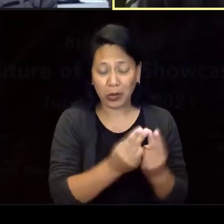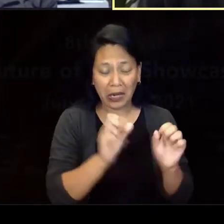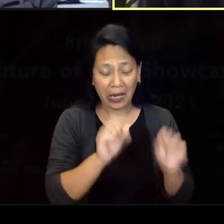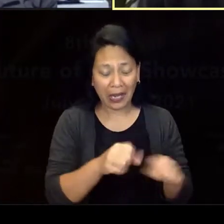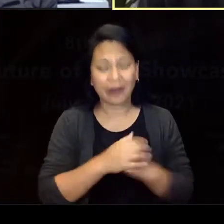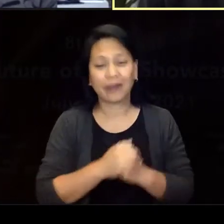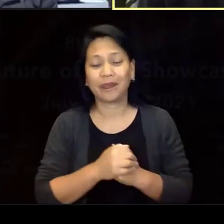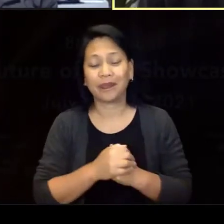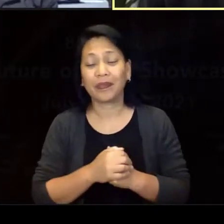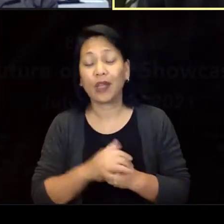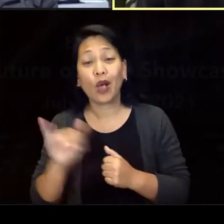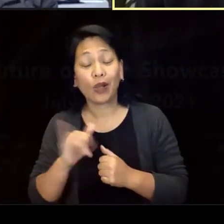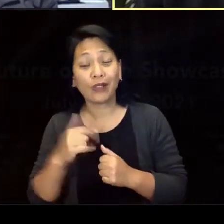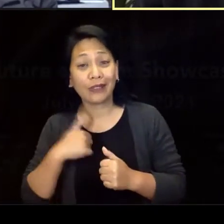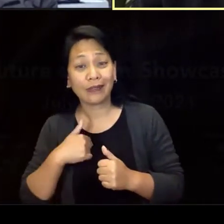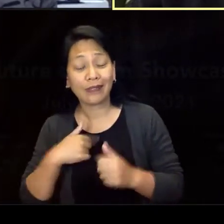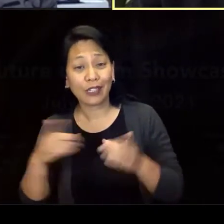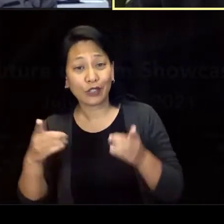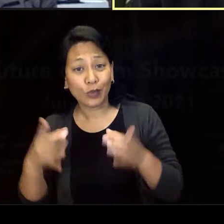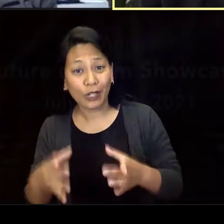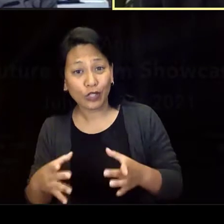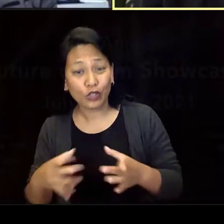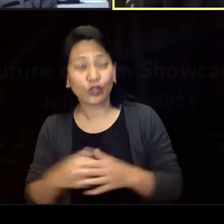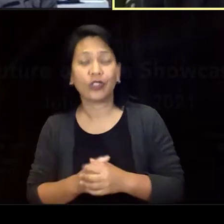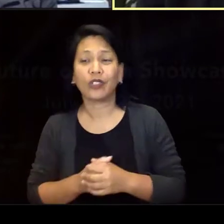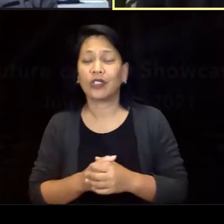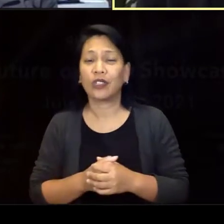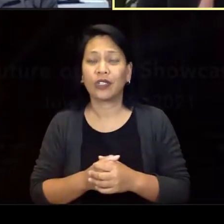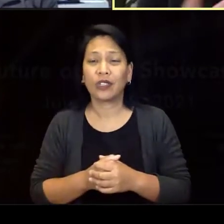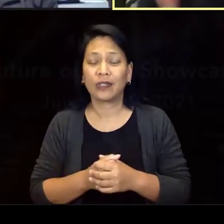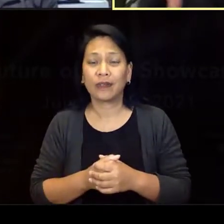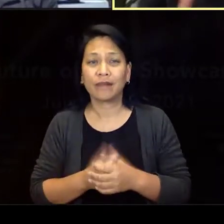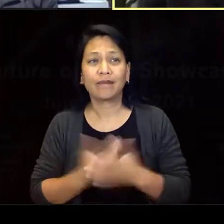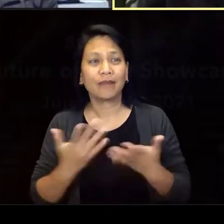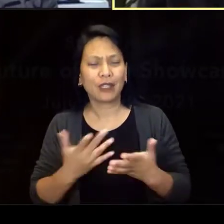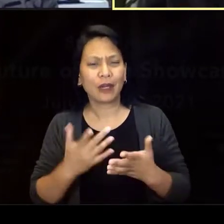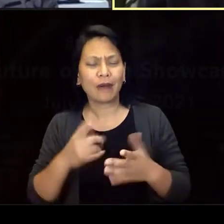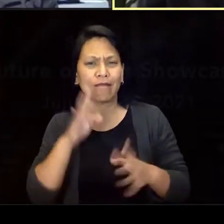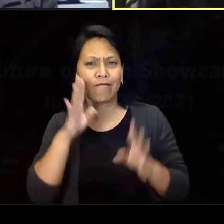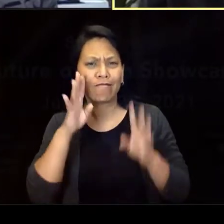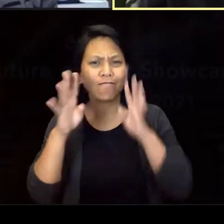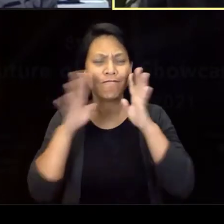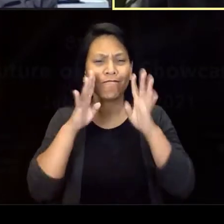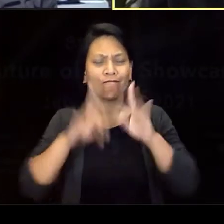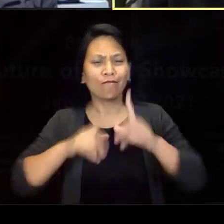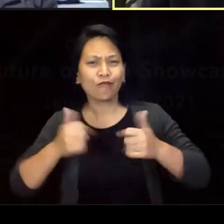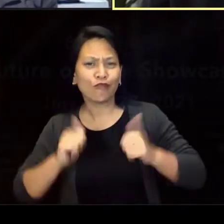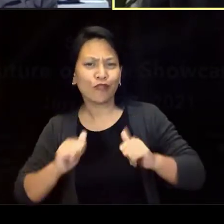I'm also a director and so, yeah, I experiment with both sides of the camera.